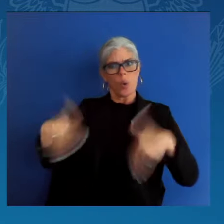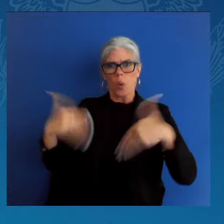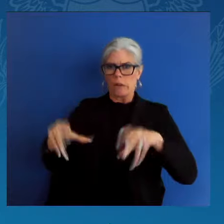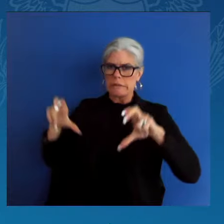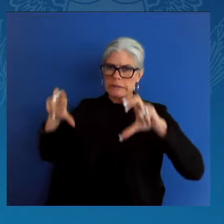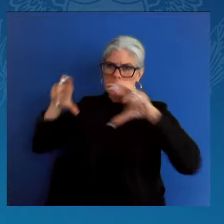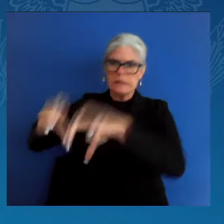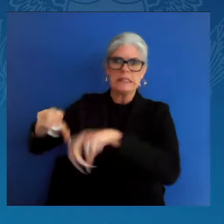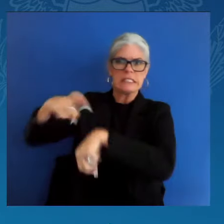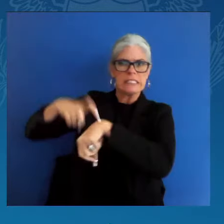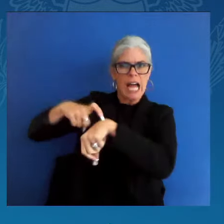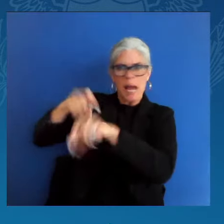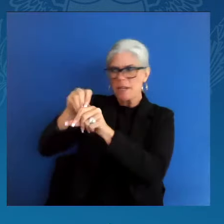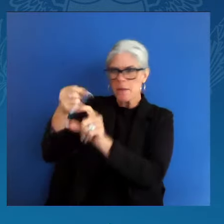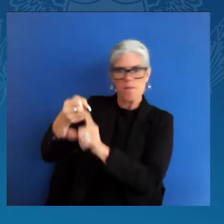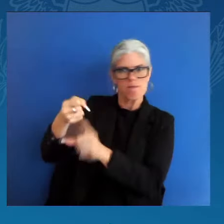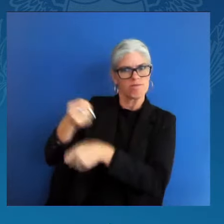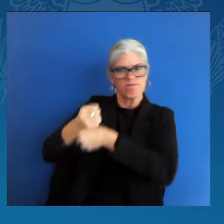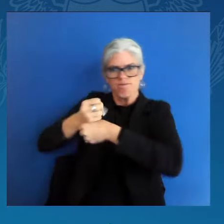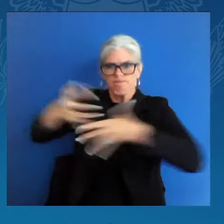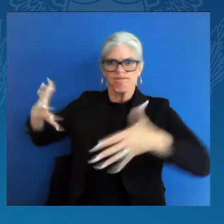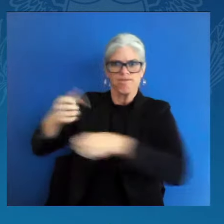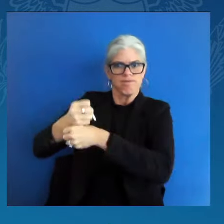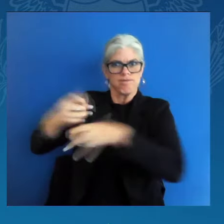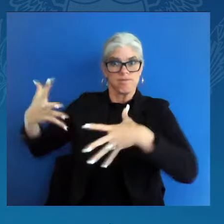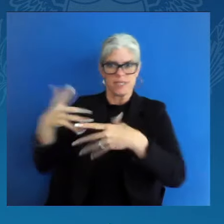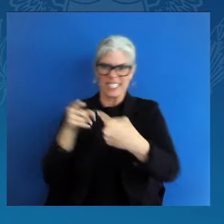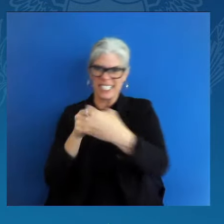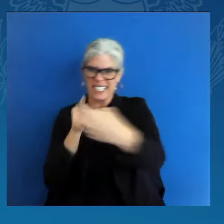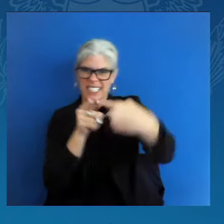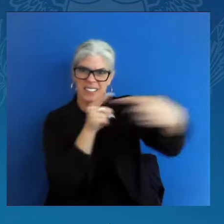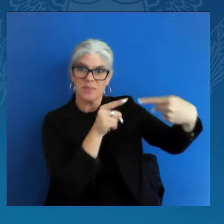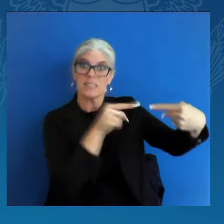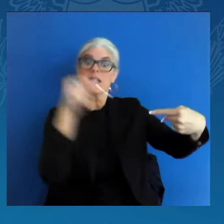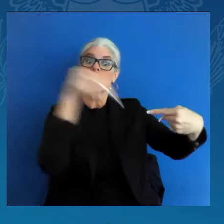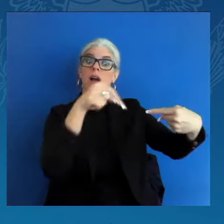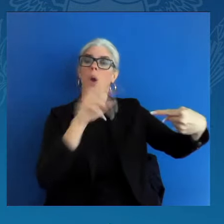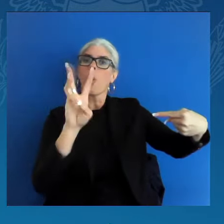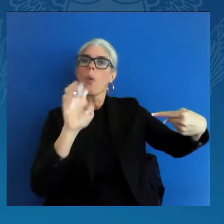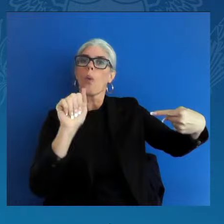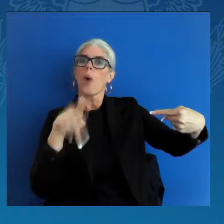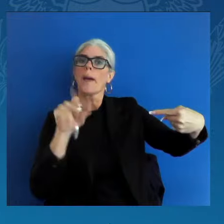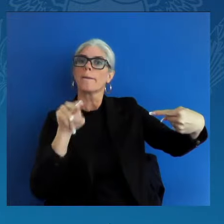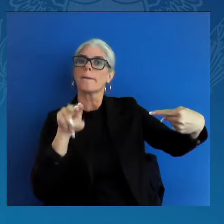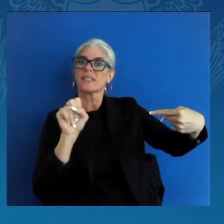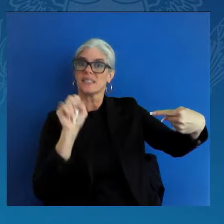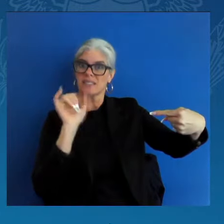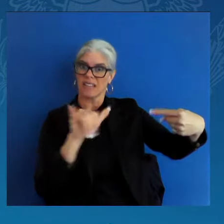that can do the same directed energy weapons and space based anti-satellite weapons that are intended to disrupt,